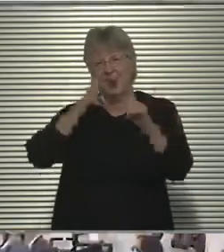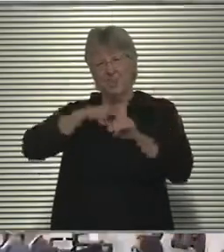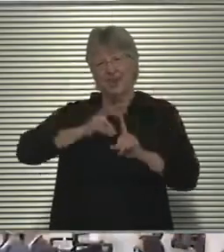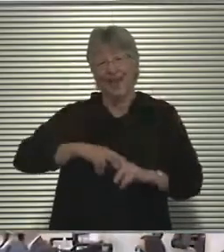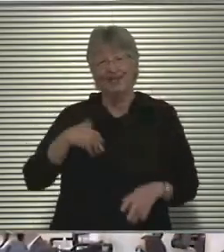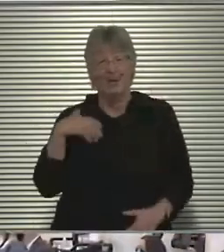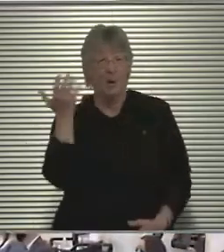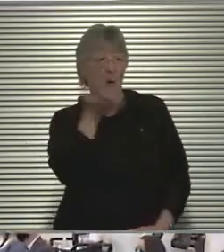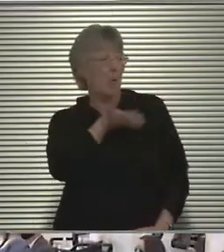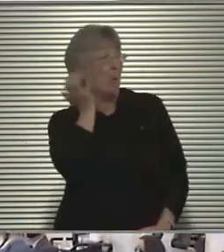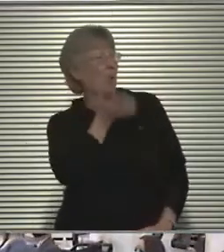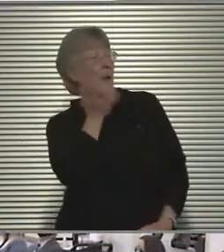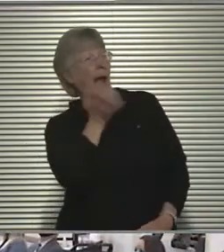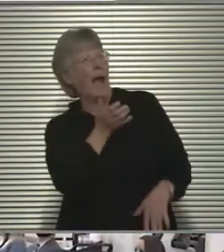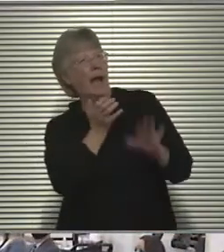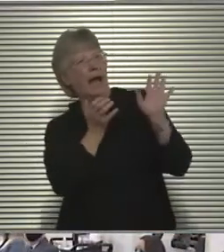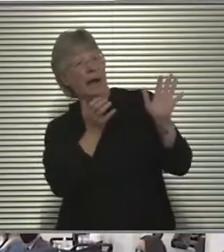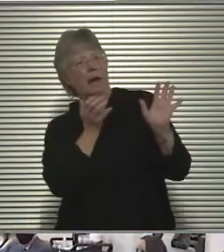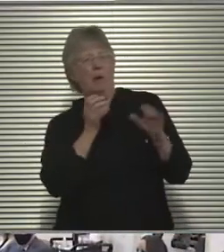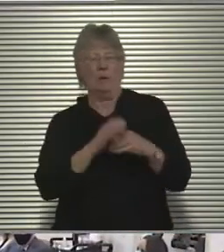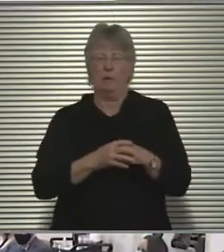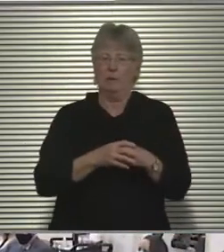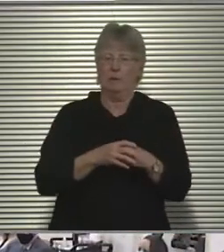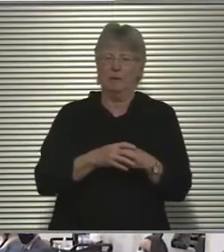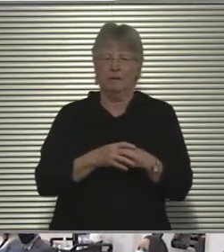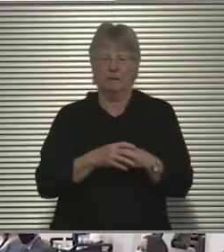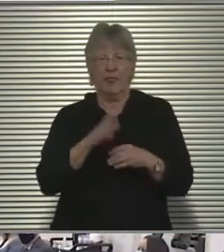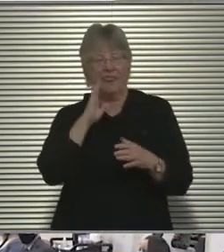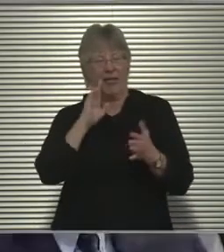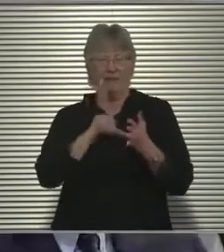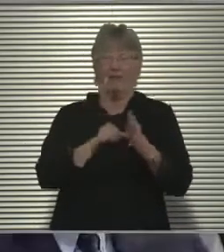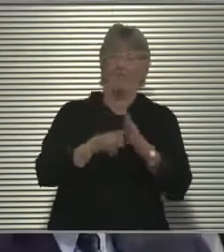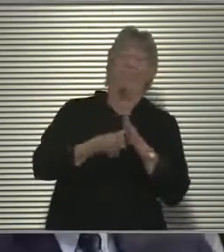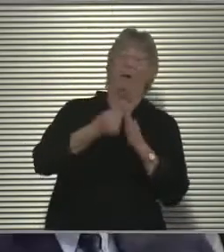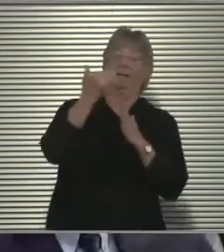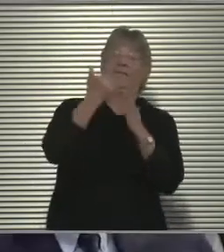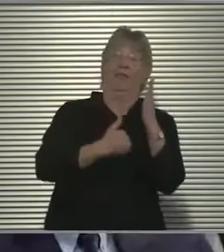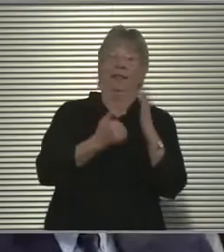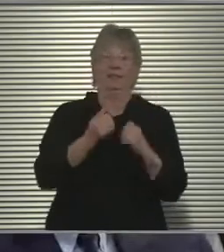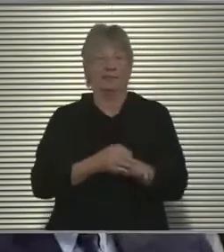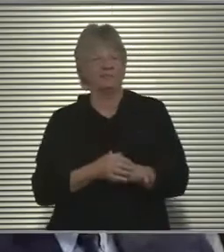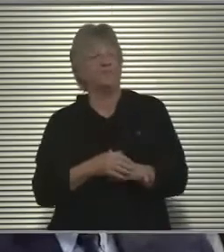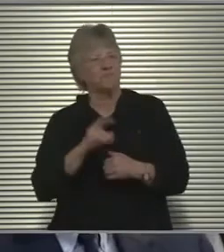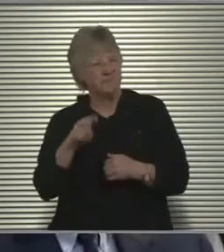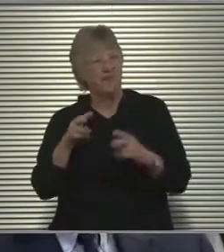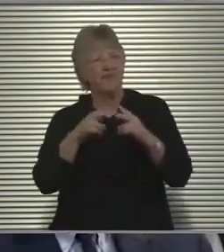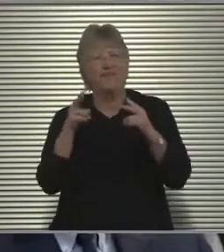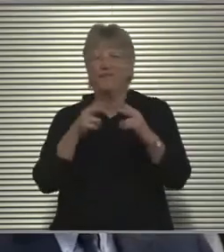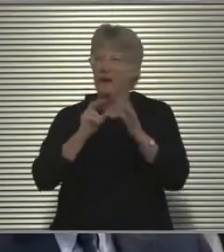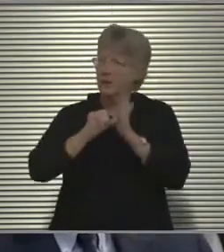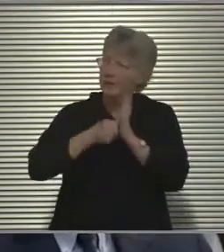Well, okay. That's an impressive list. That's a very impressive list.